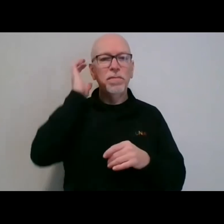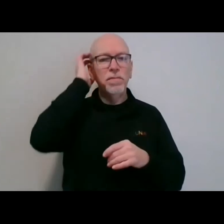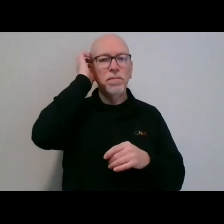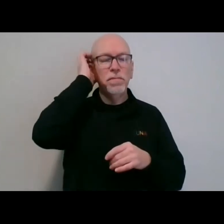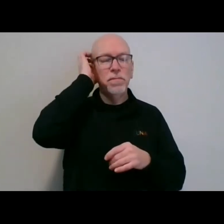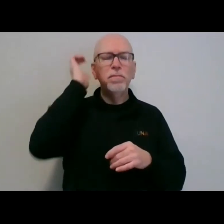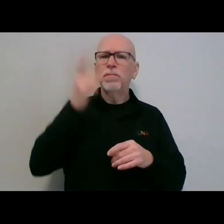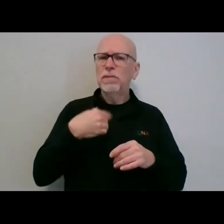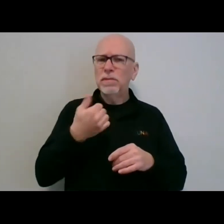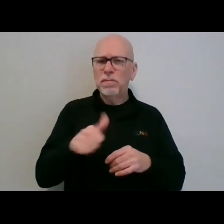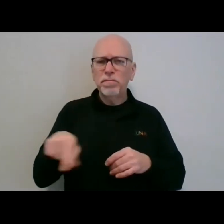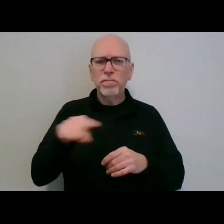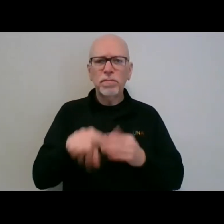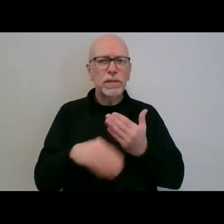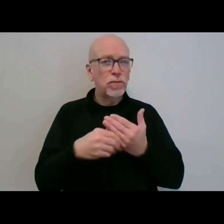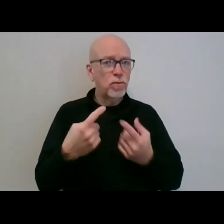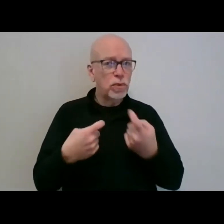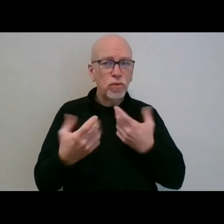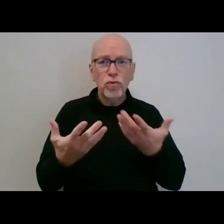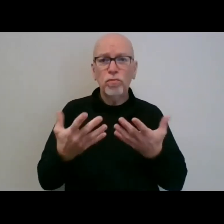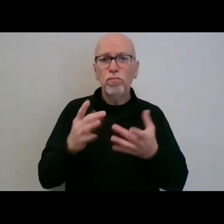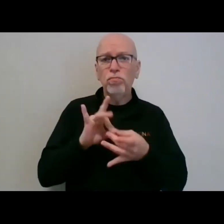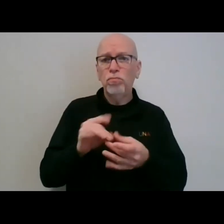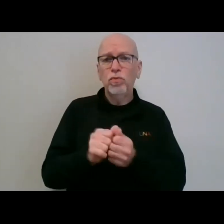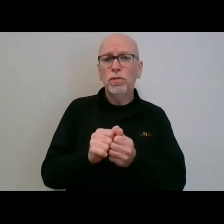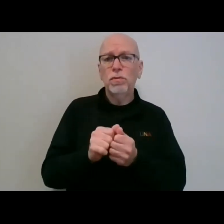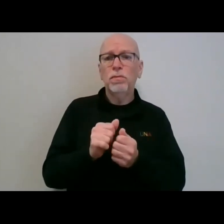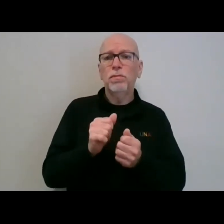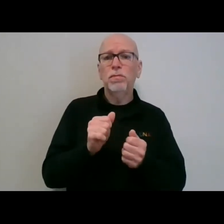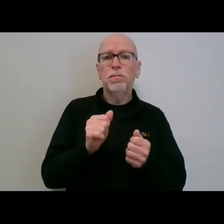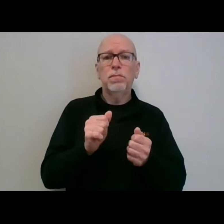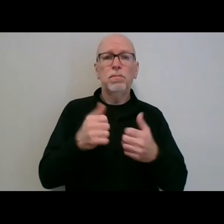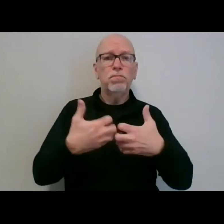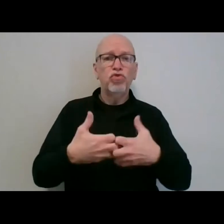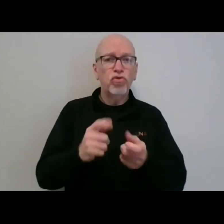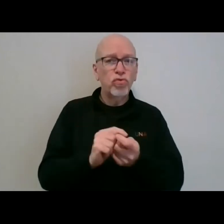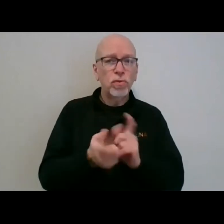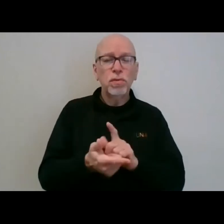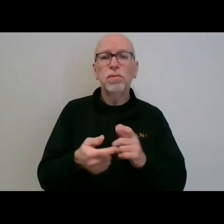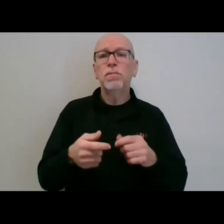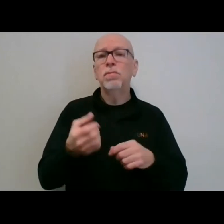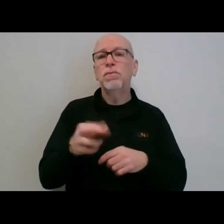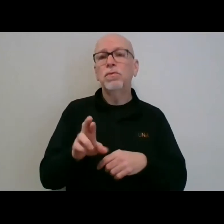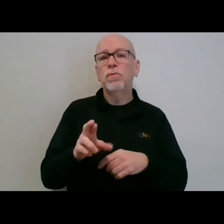Does anyone have any additional questions about machine translation or any of the information